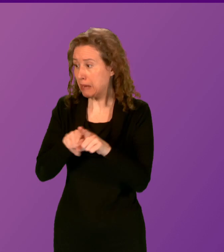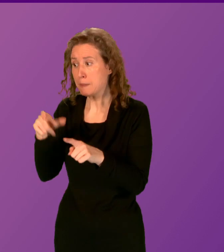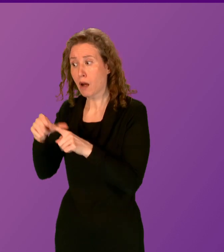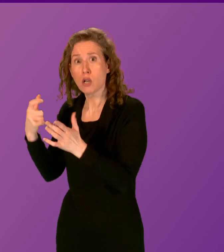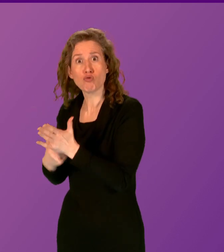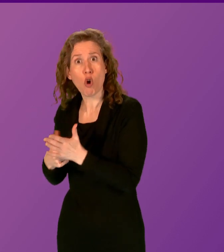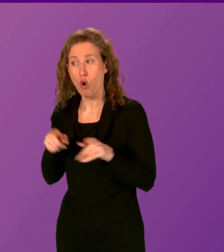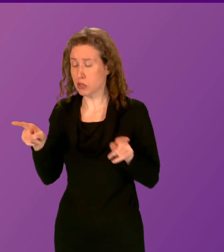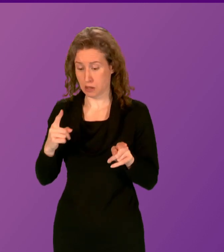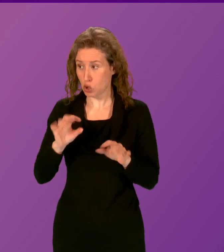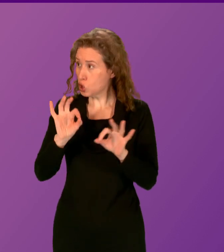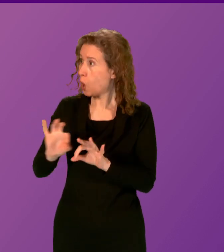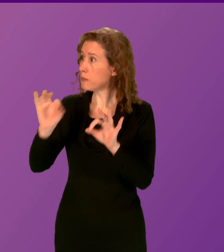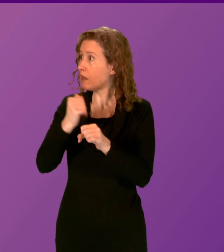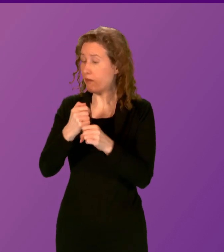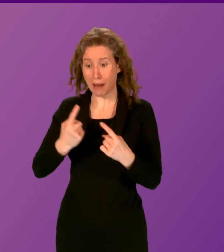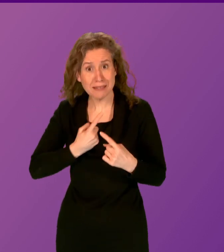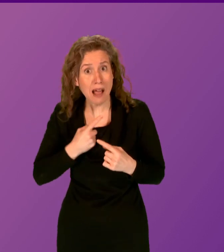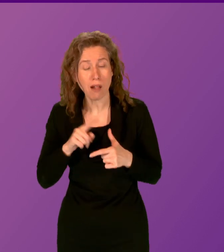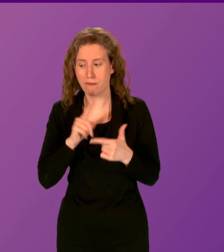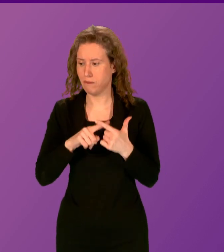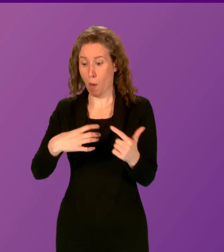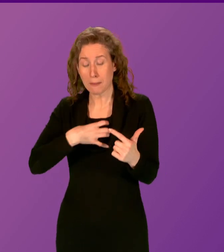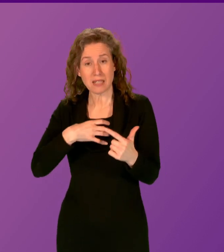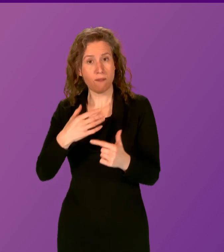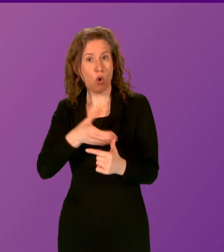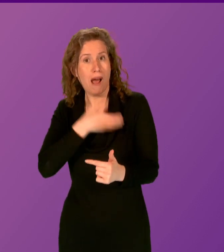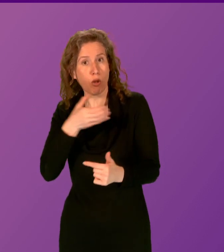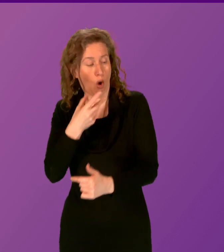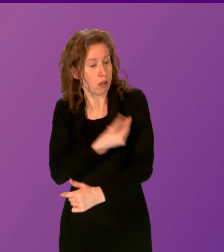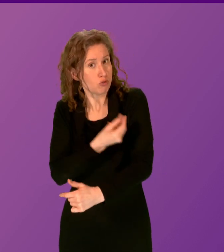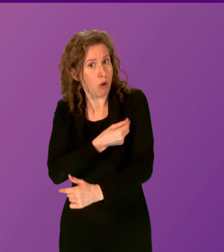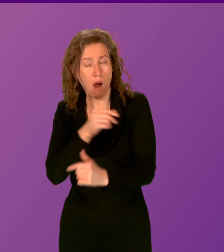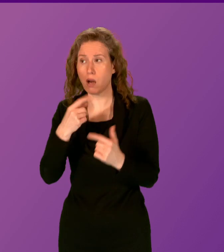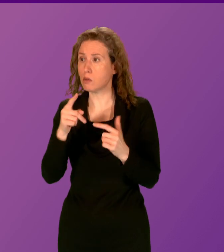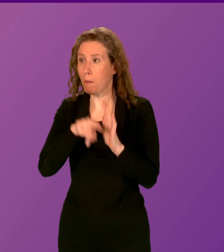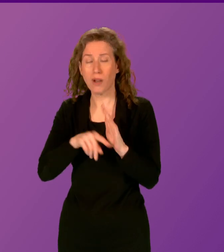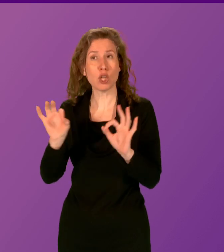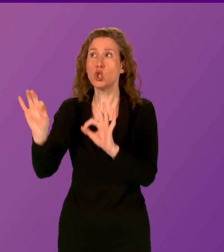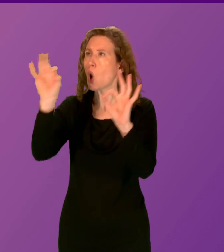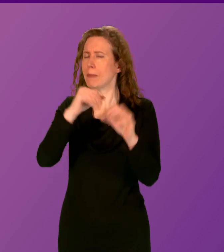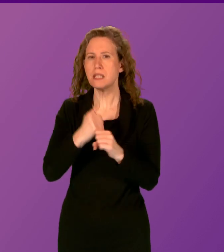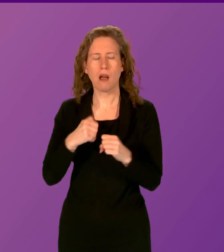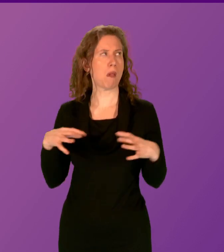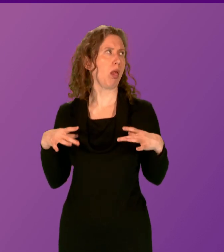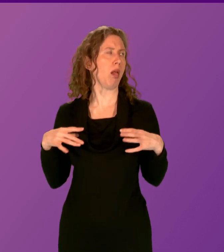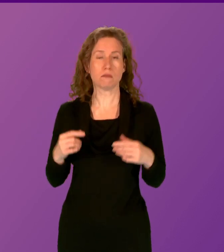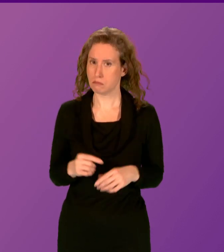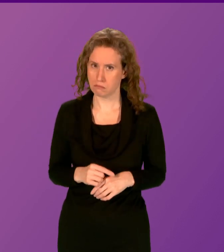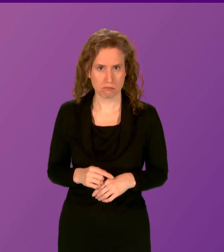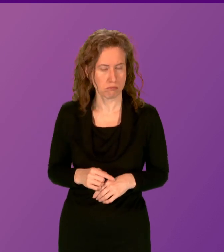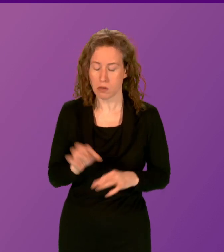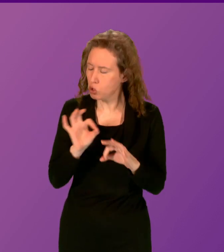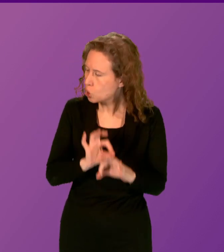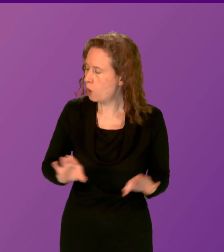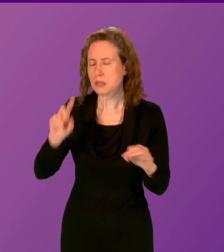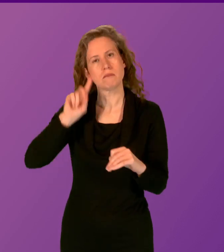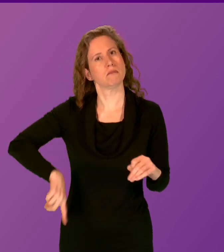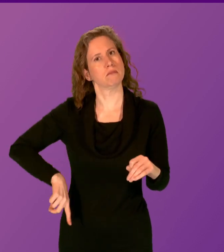I nor the Minister for Drugs and Alcohol Policy—is complacent or attempting at all to dismiss